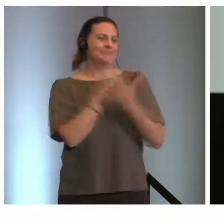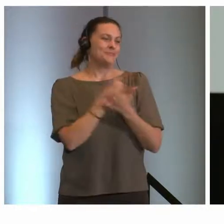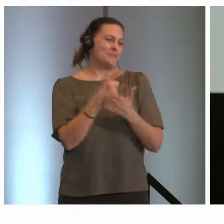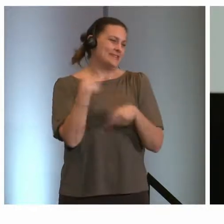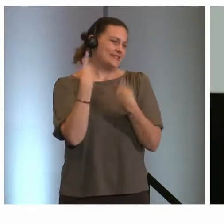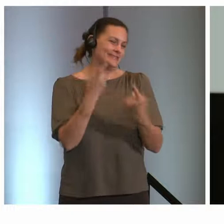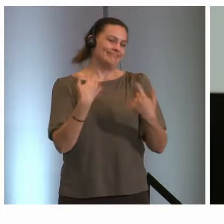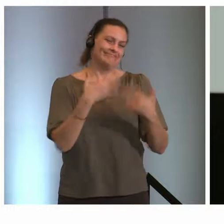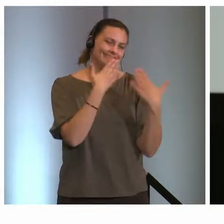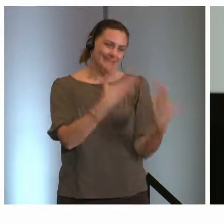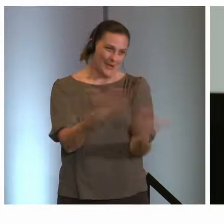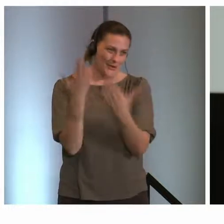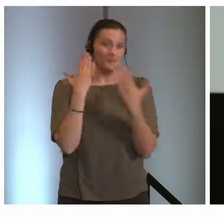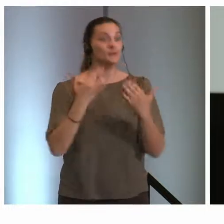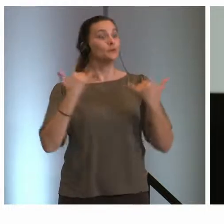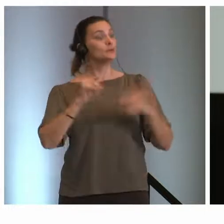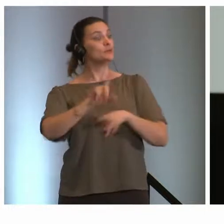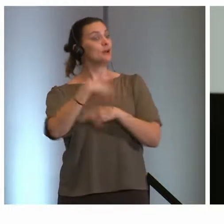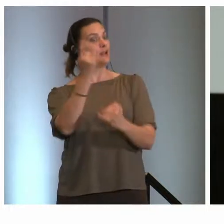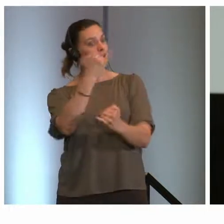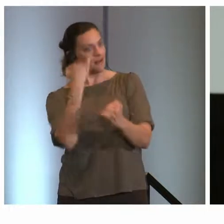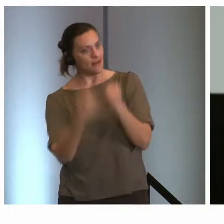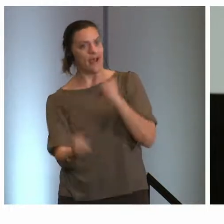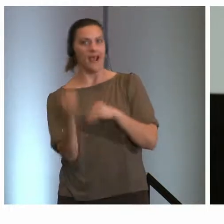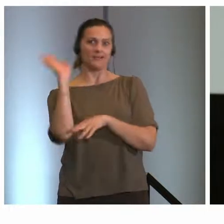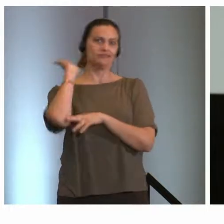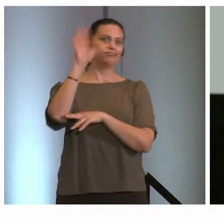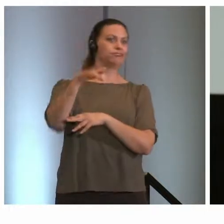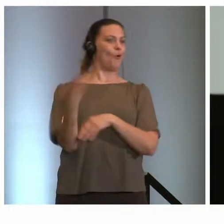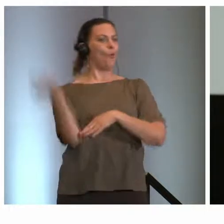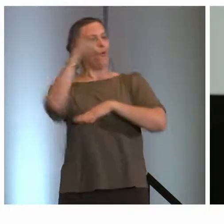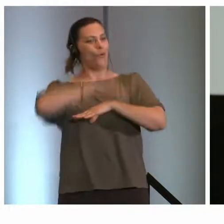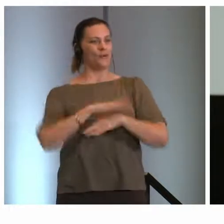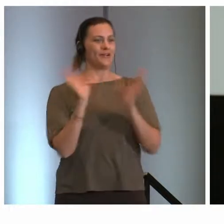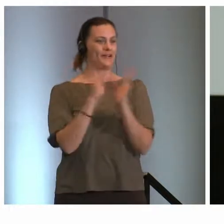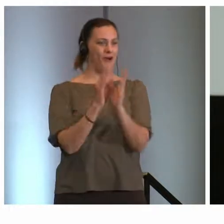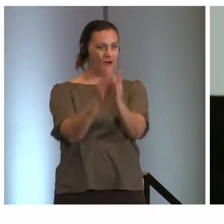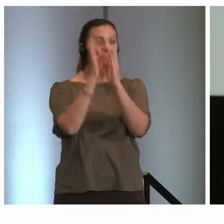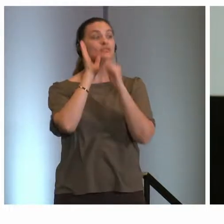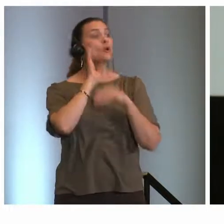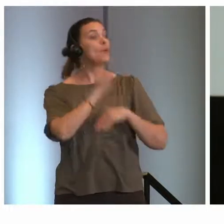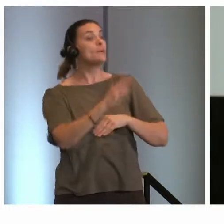this week very, very memorable! -- today's our final day of the Conference, we have a -- another full day of sessions